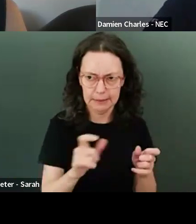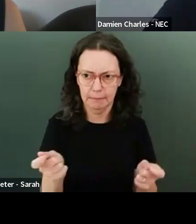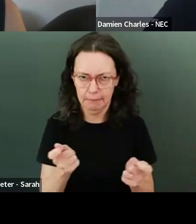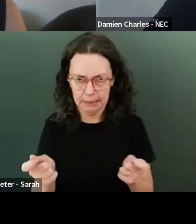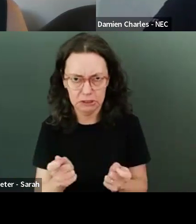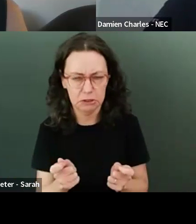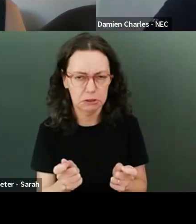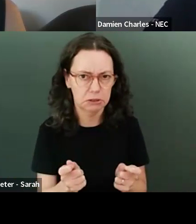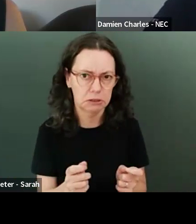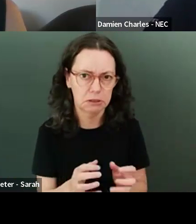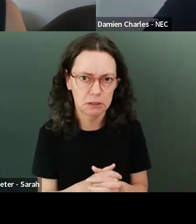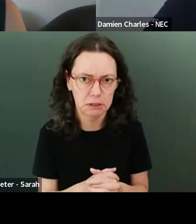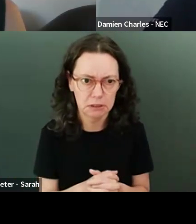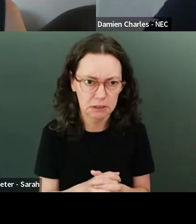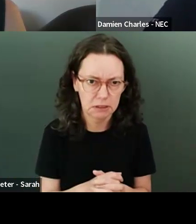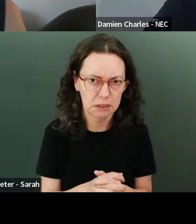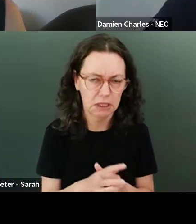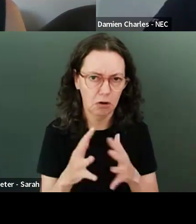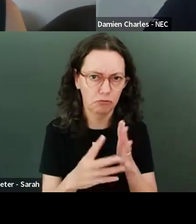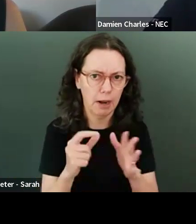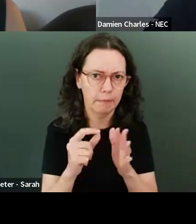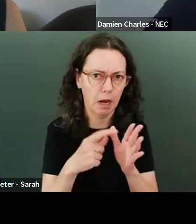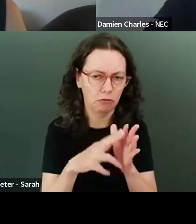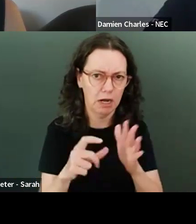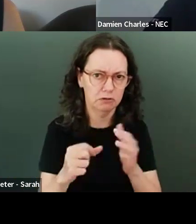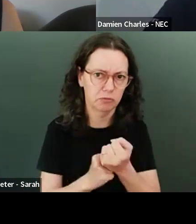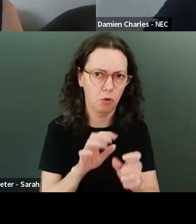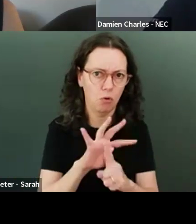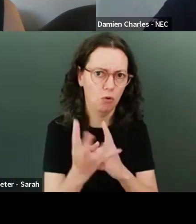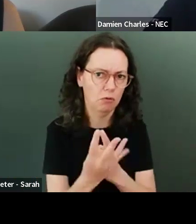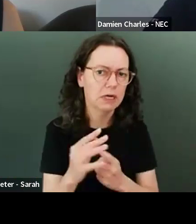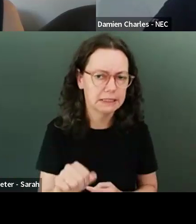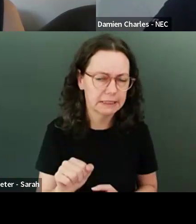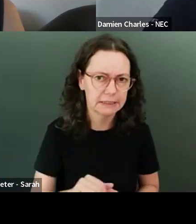approach and wrapping around the